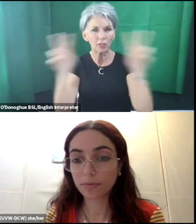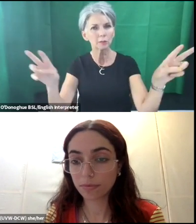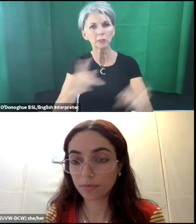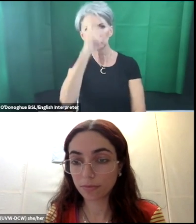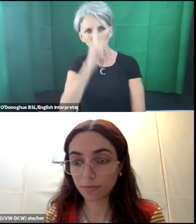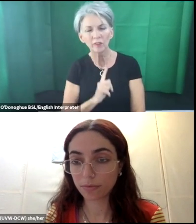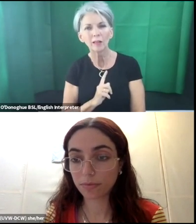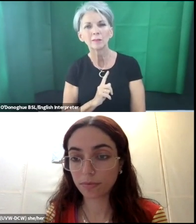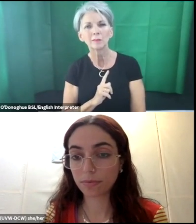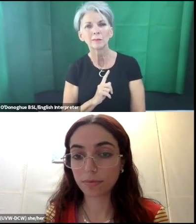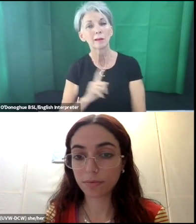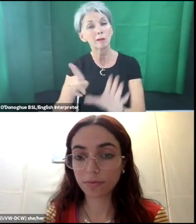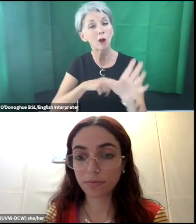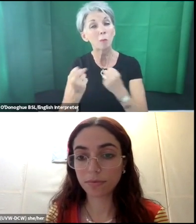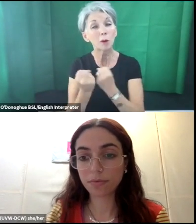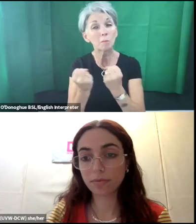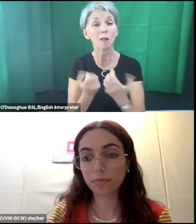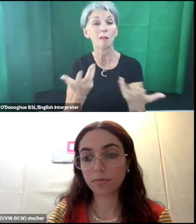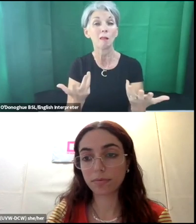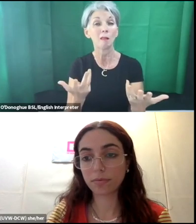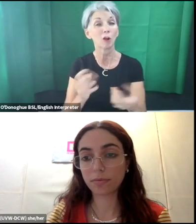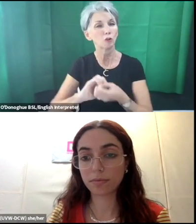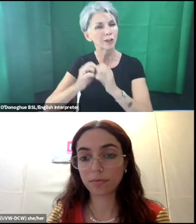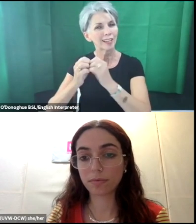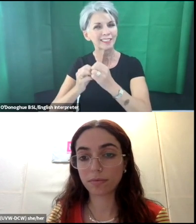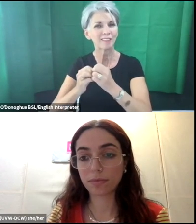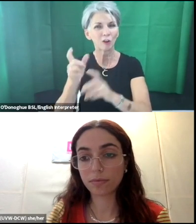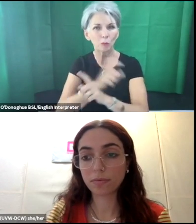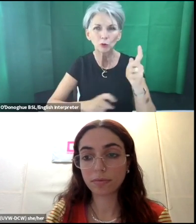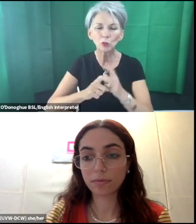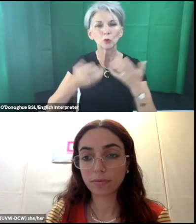people in Rising's creative community. And this year's theme is Care and Wellbeing.